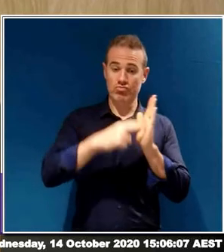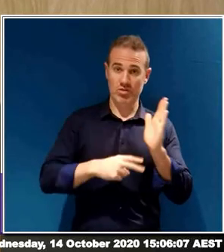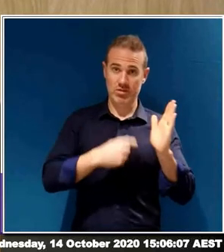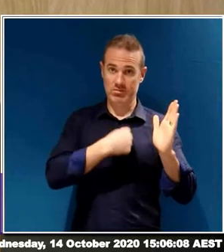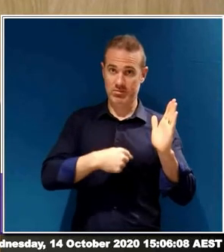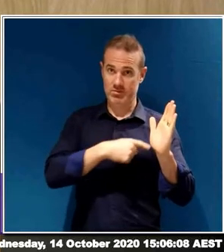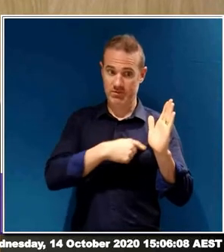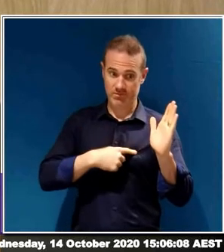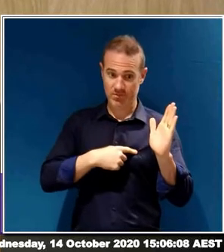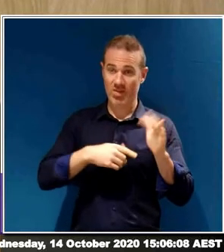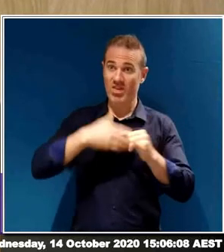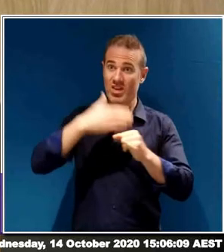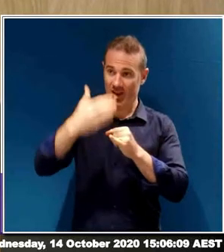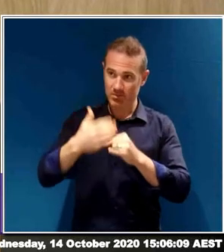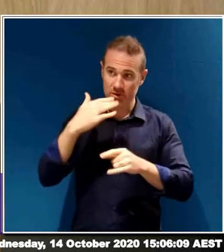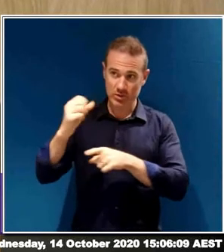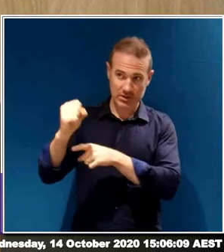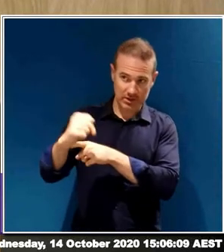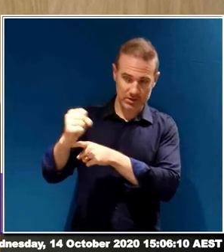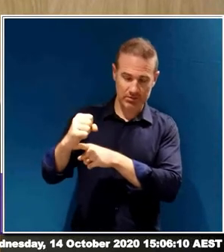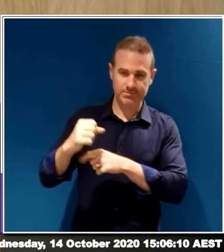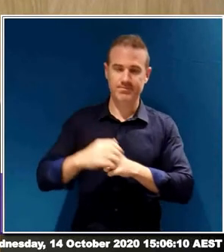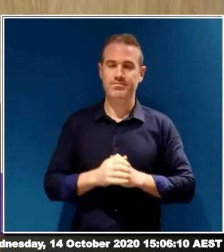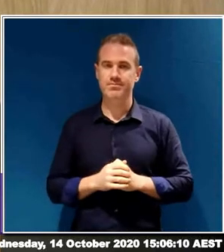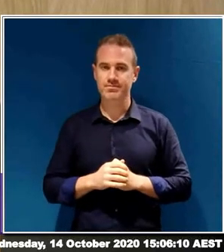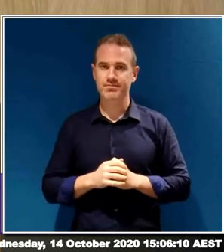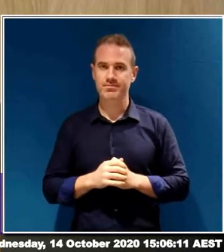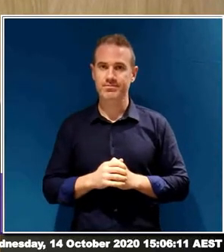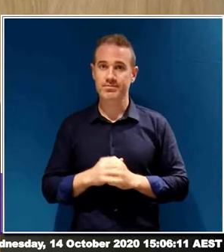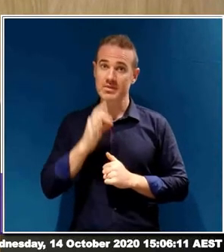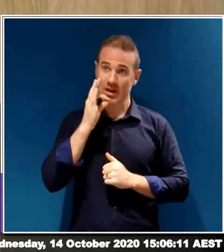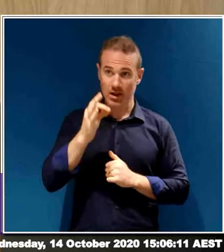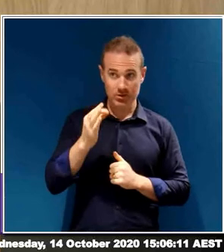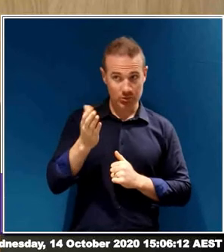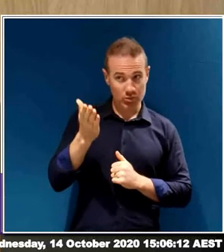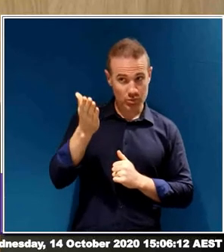Do you solemnly and sincerely affirm and declare that the evidence which you shall give